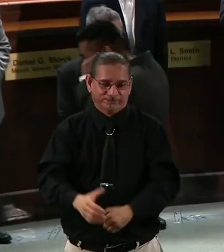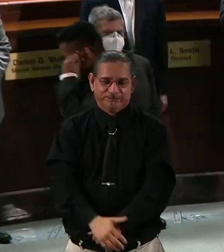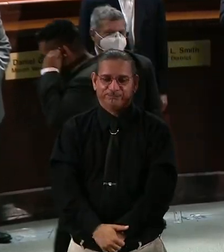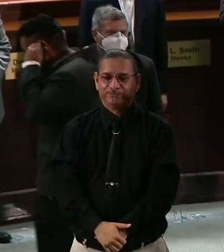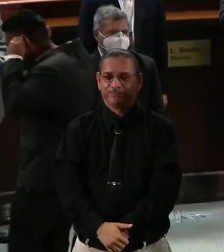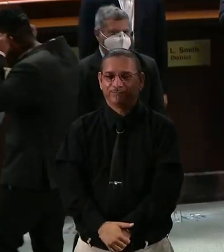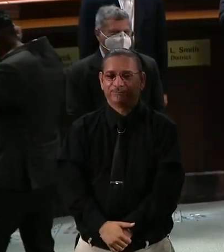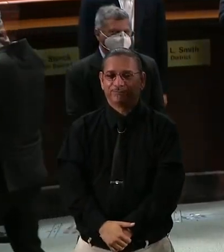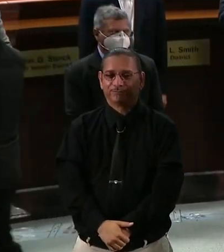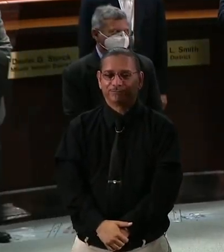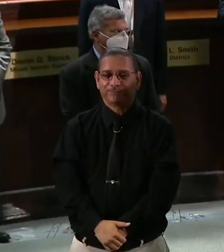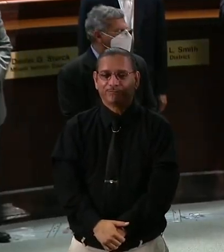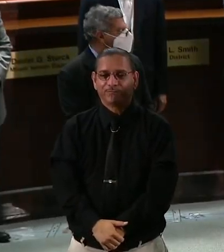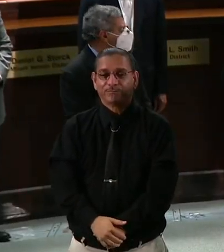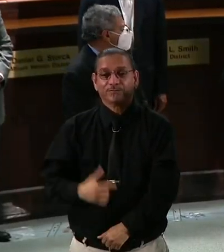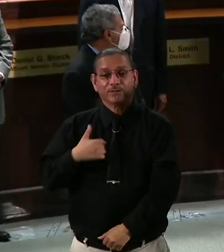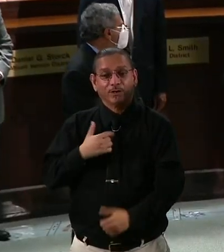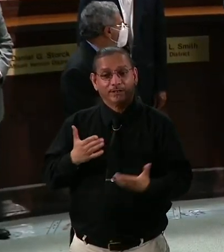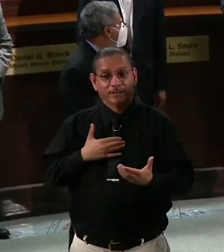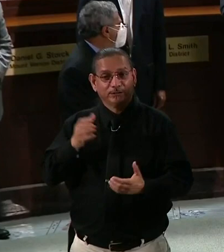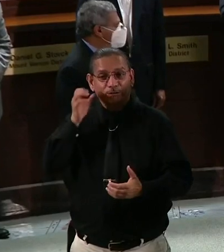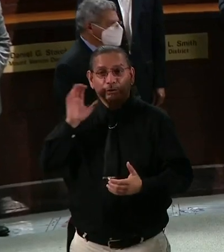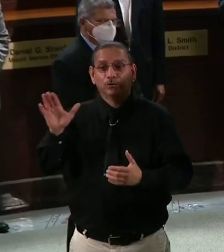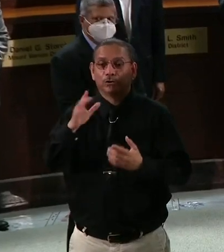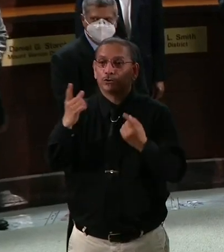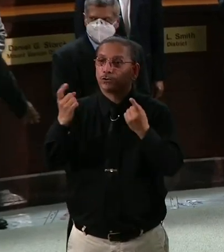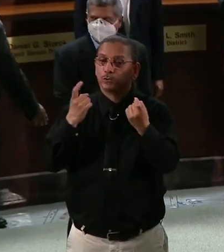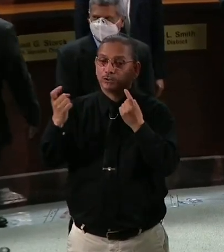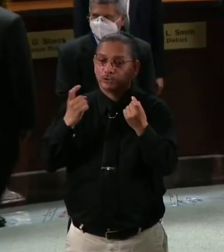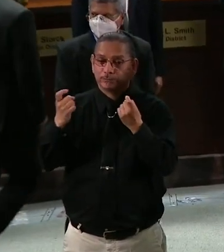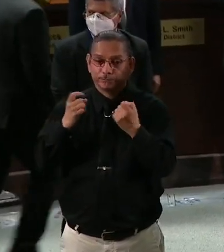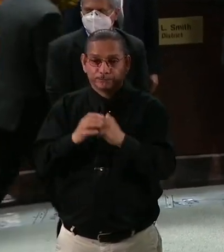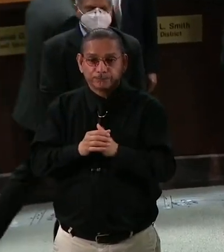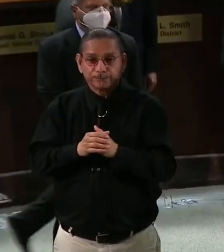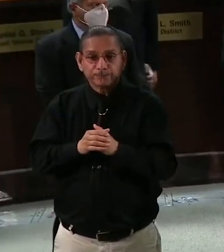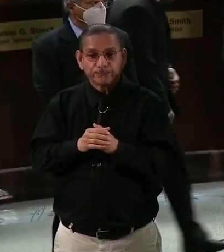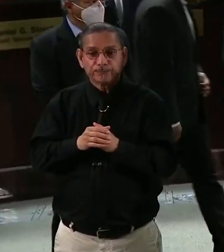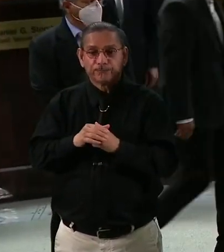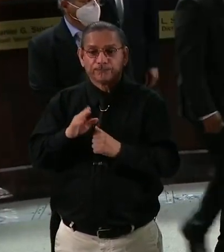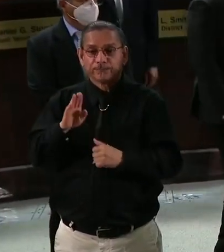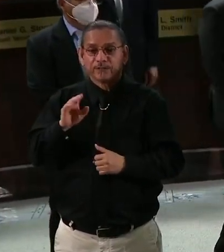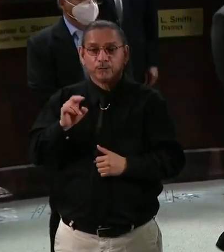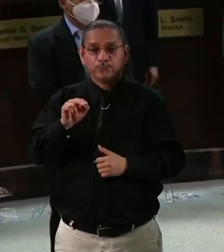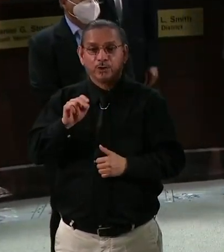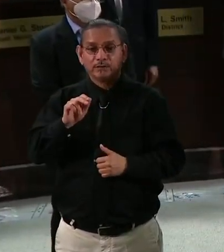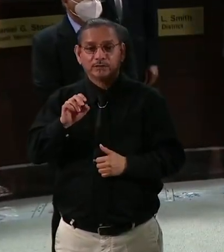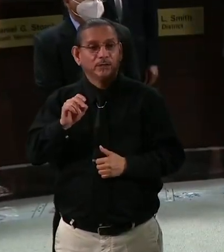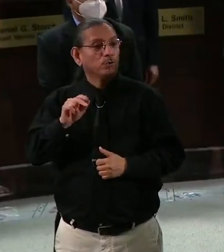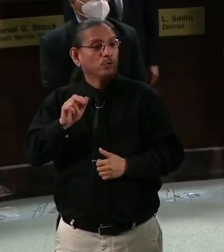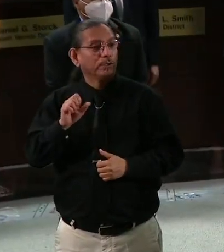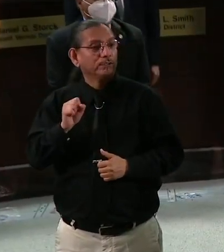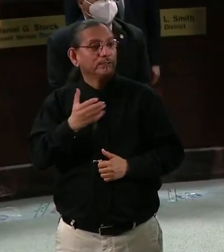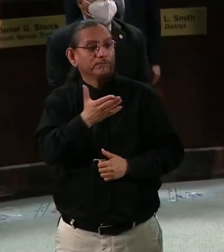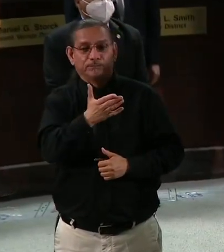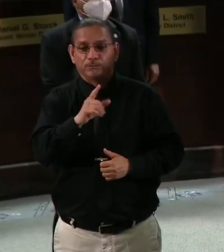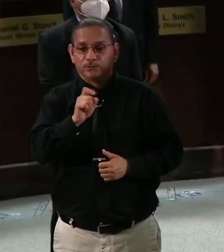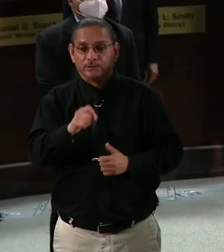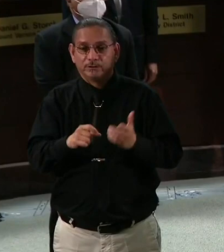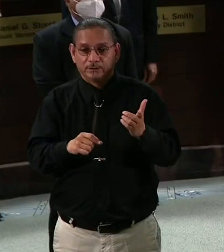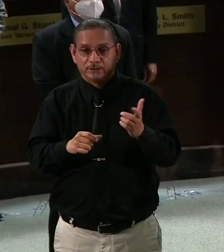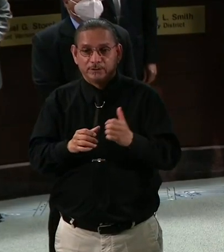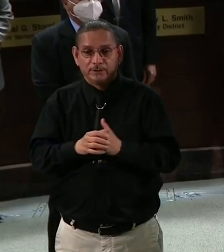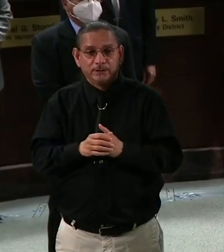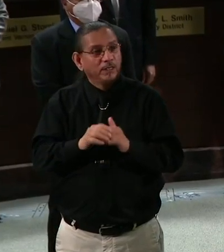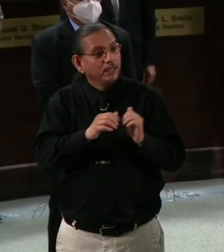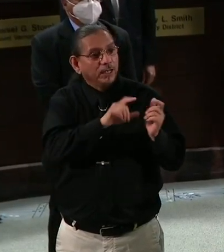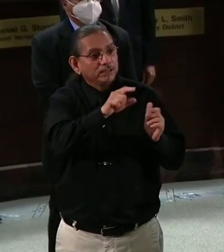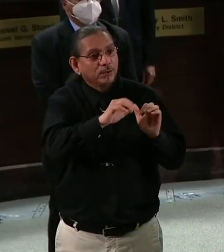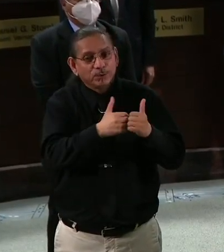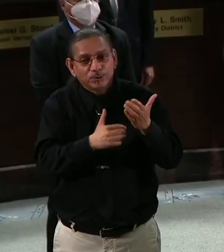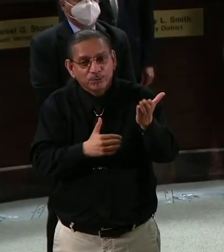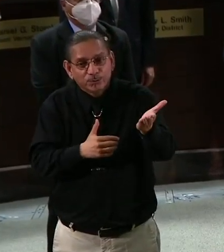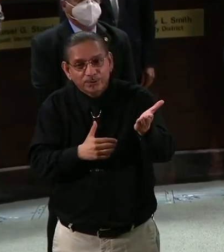BACK OVER THANK. WE'LL BE RIGHT